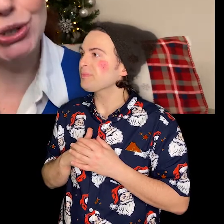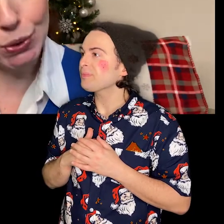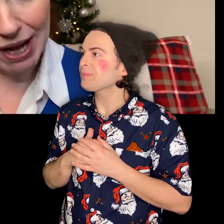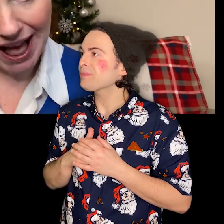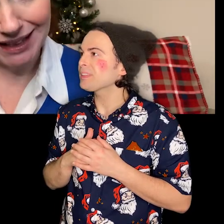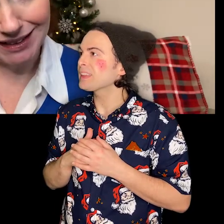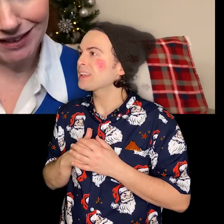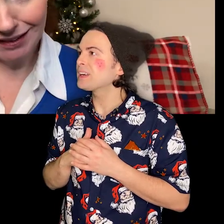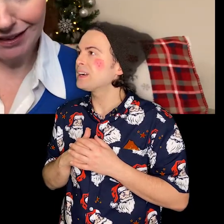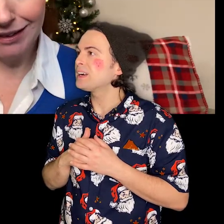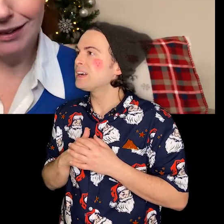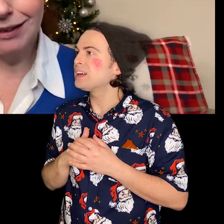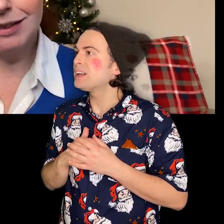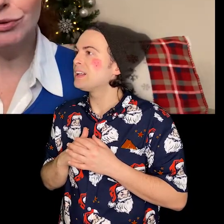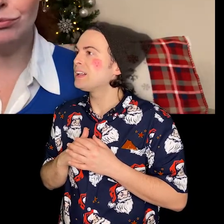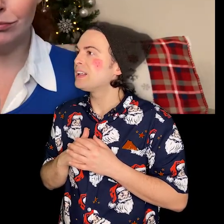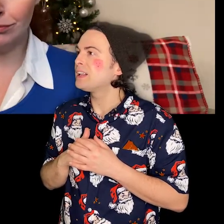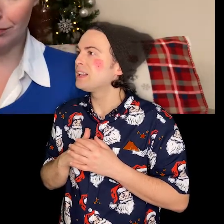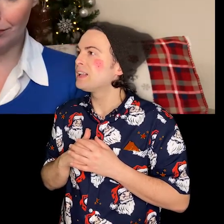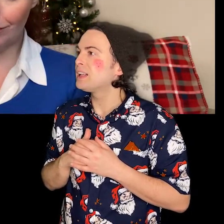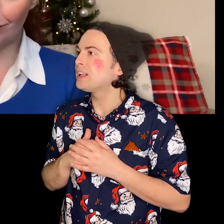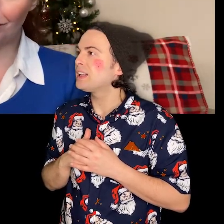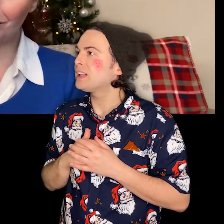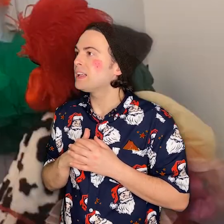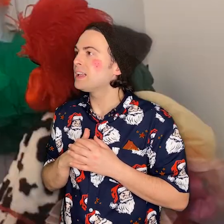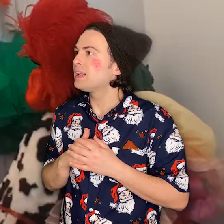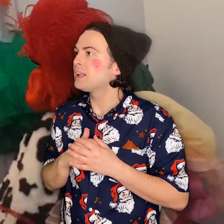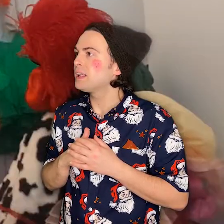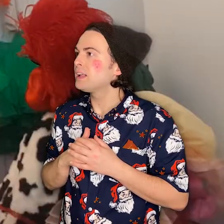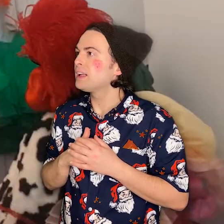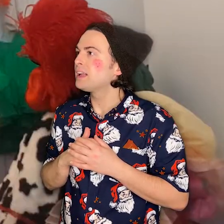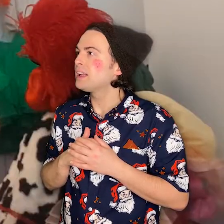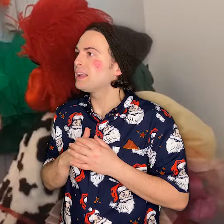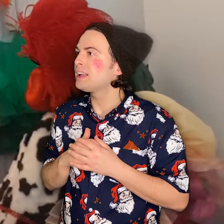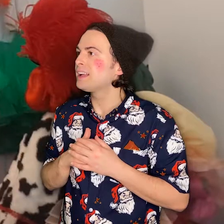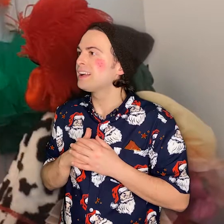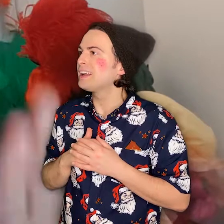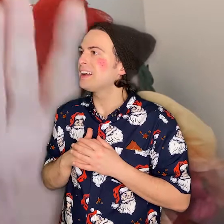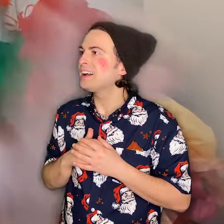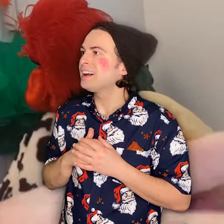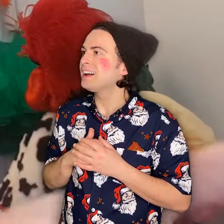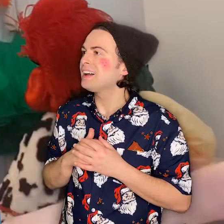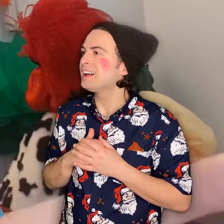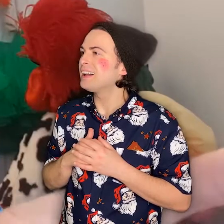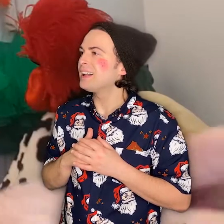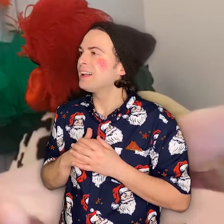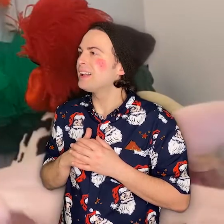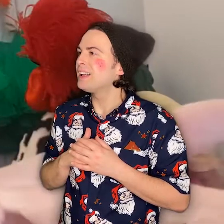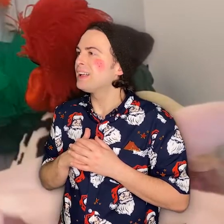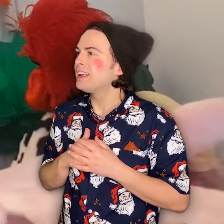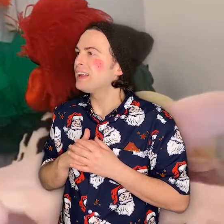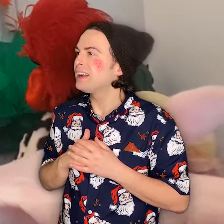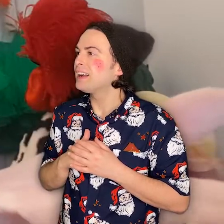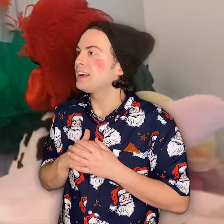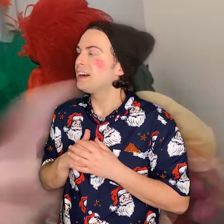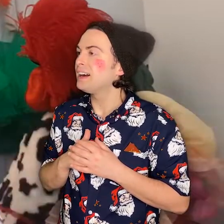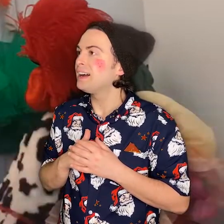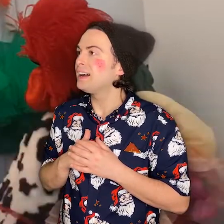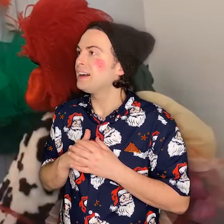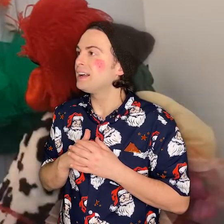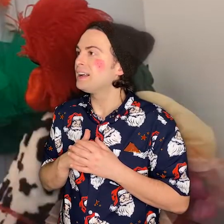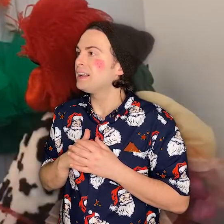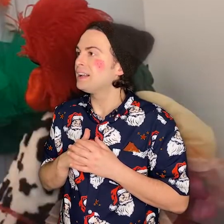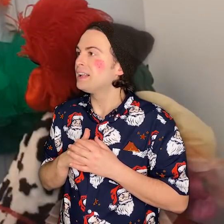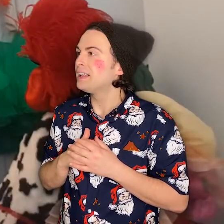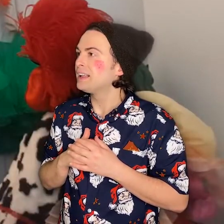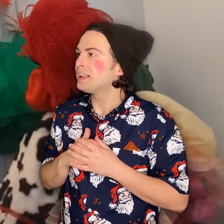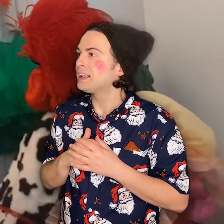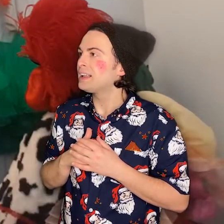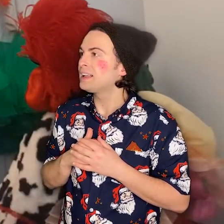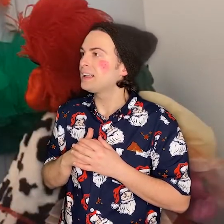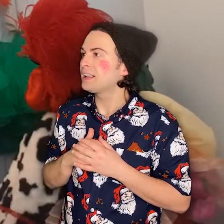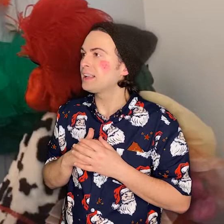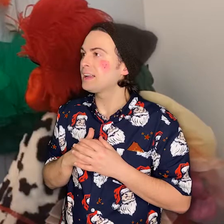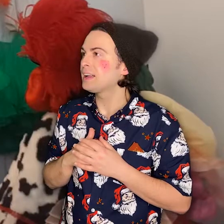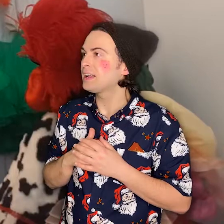Helen – I ken, I ken, but anything I can do for those most in need. Kindness personified, that’s me.